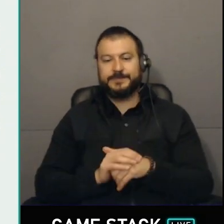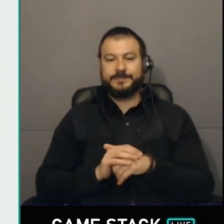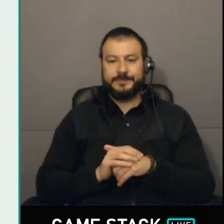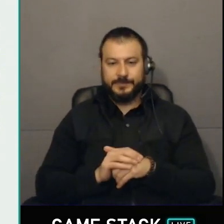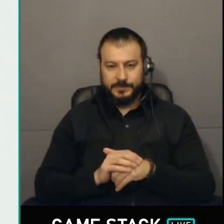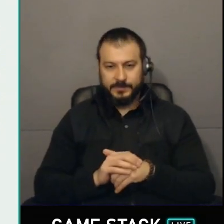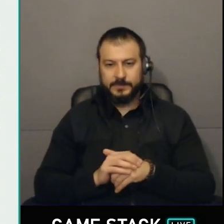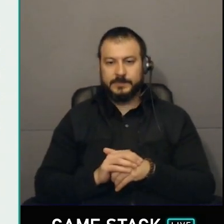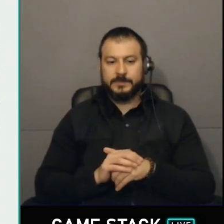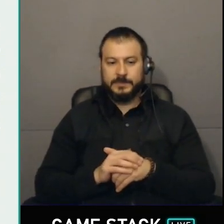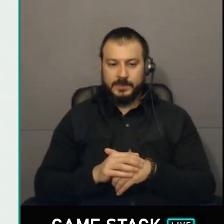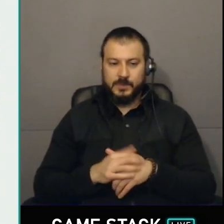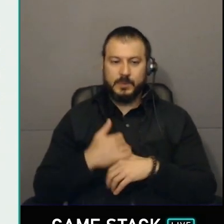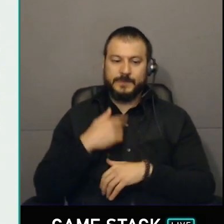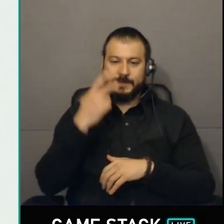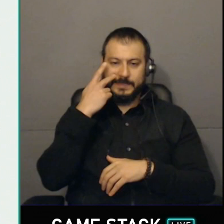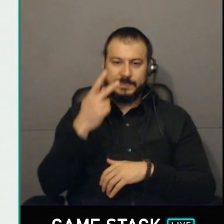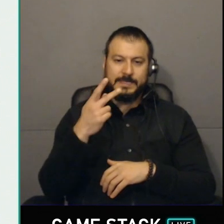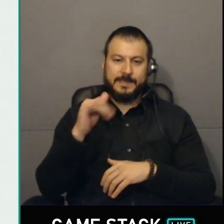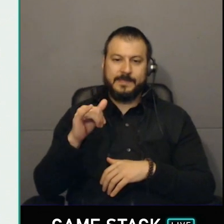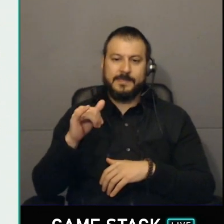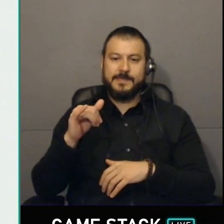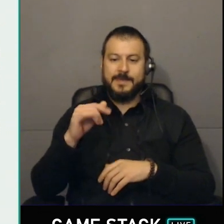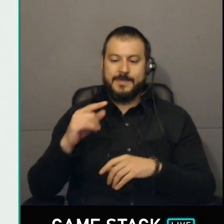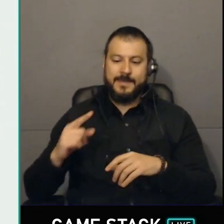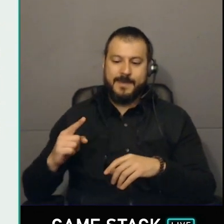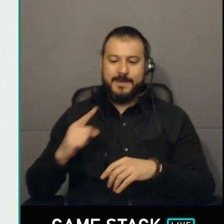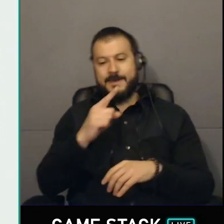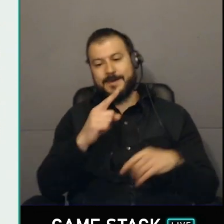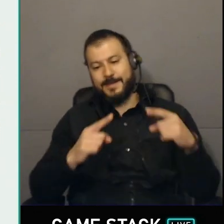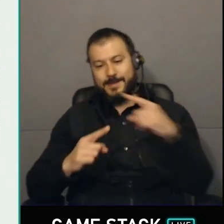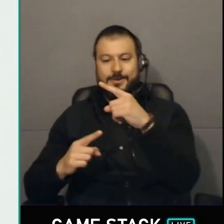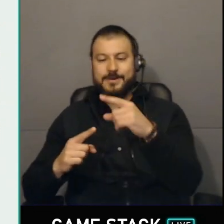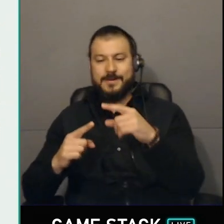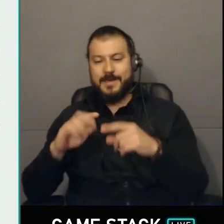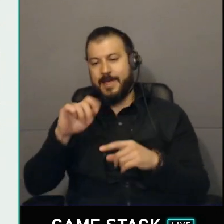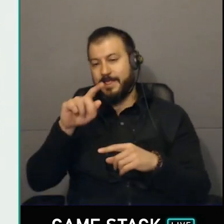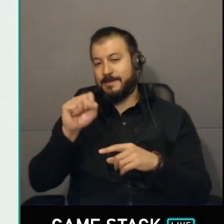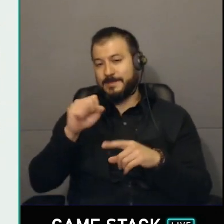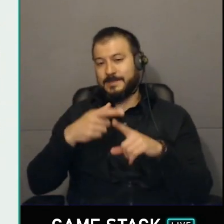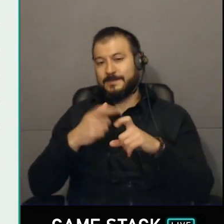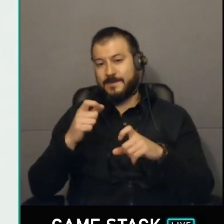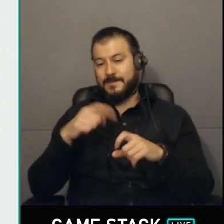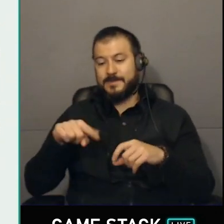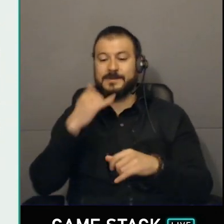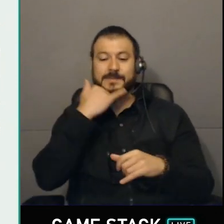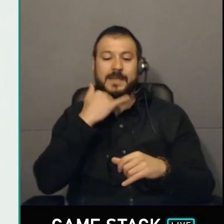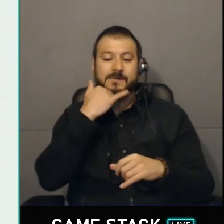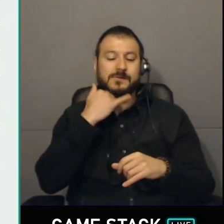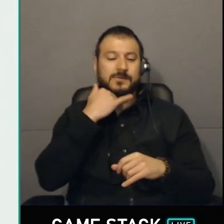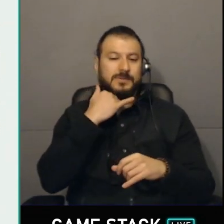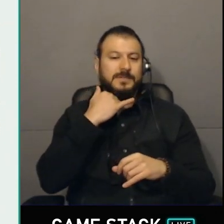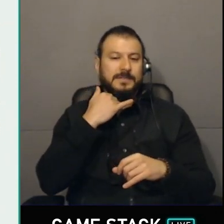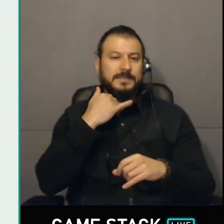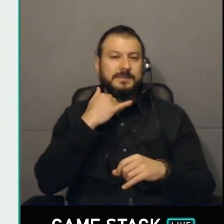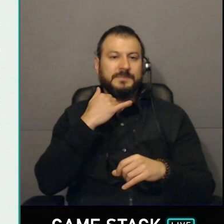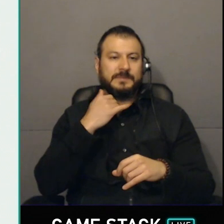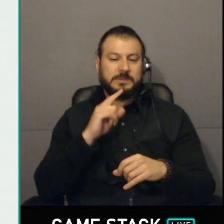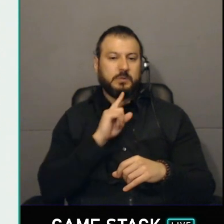and we've seen that the angular elements that we're introducing from these errors is the real problem here.